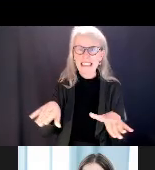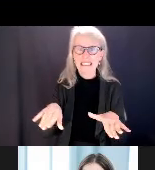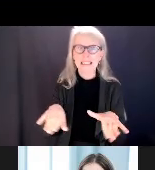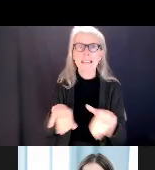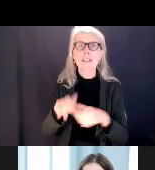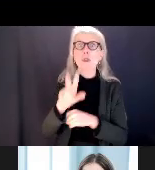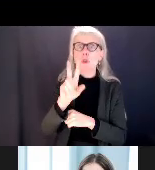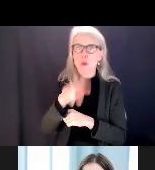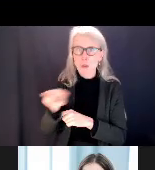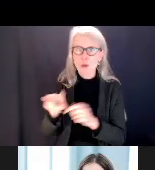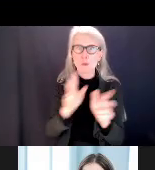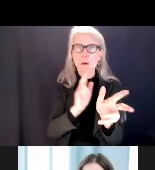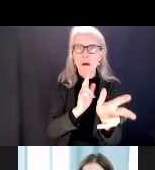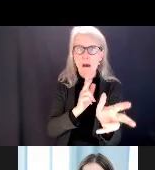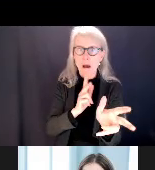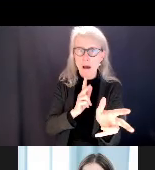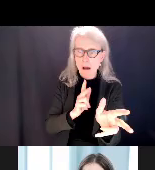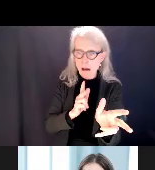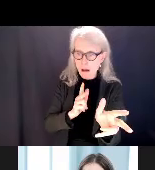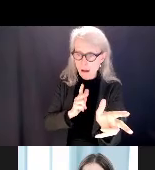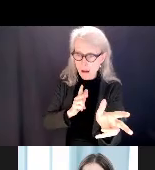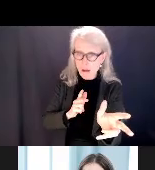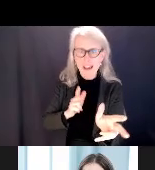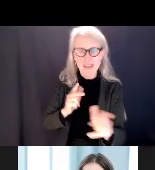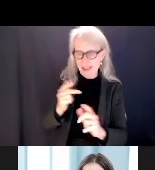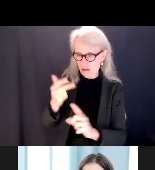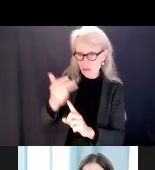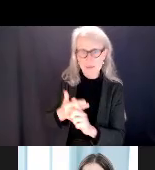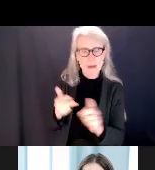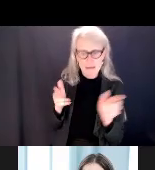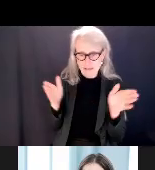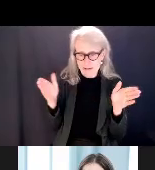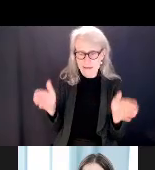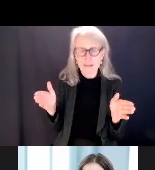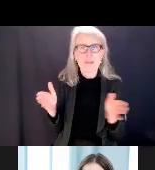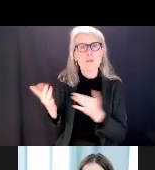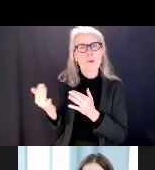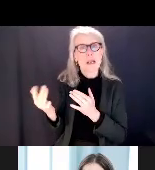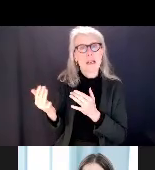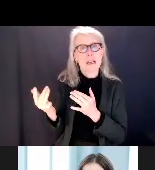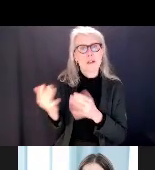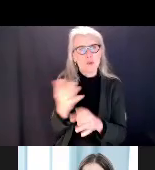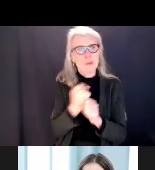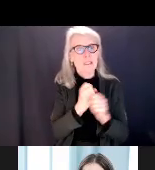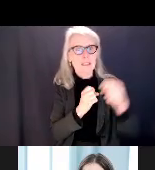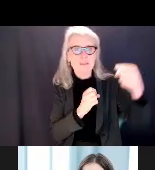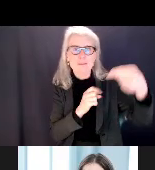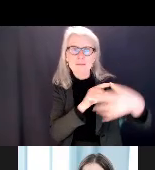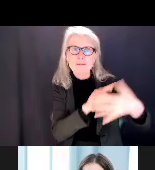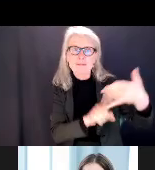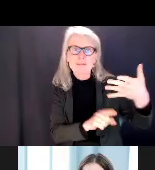kids just in that quarter waiting for services within all these programs. So, that's always a